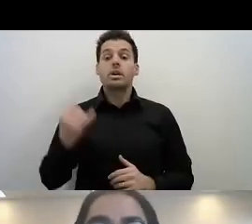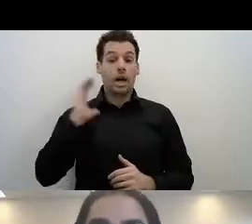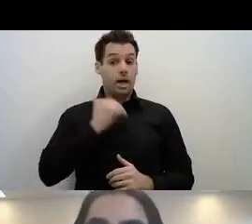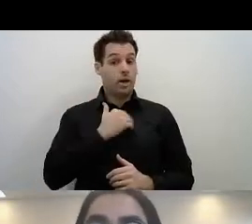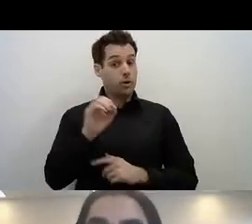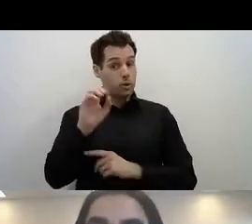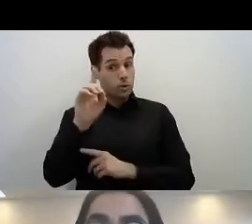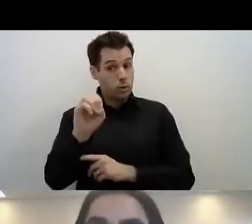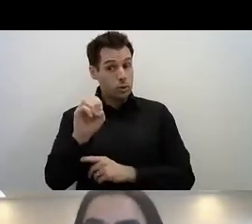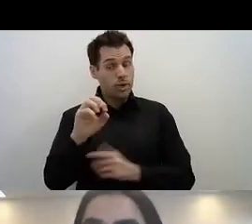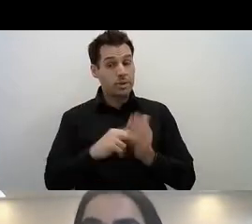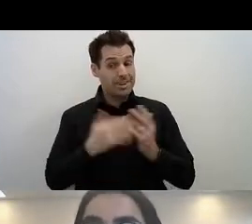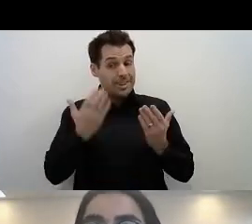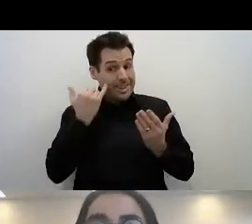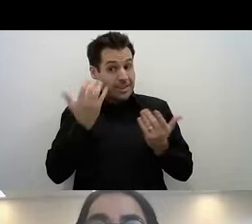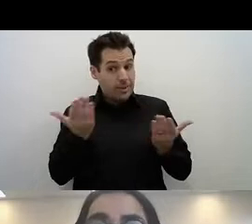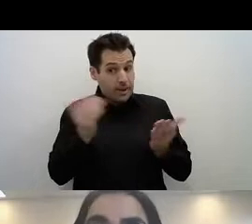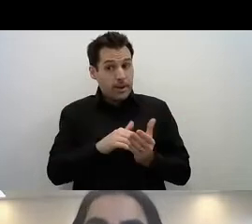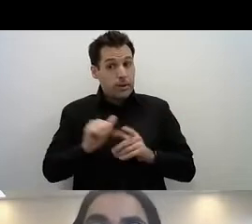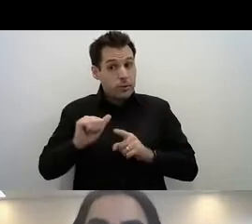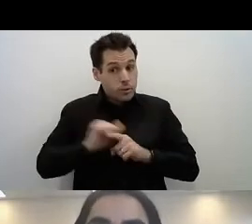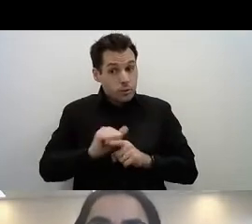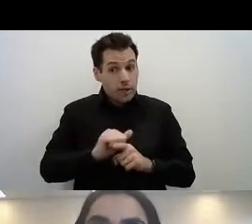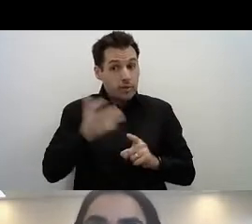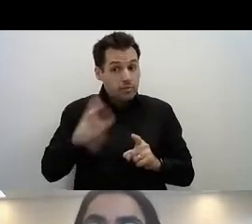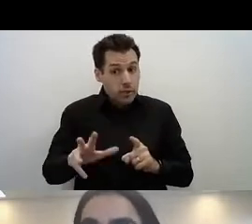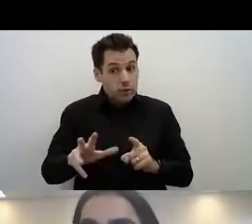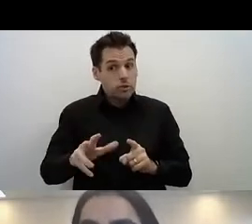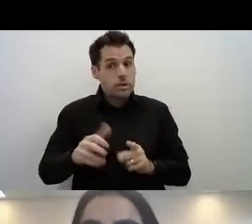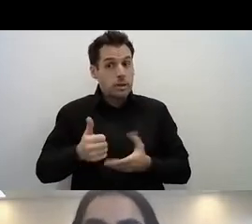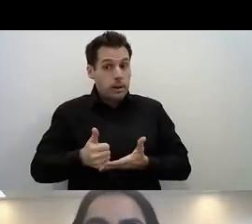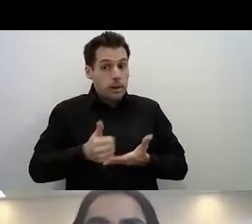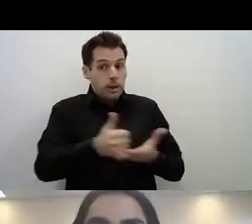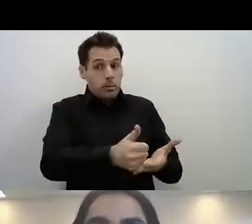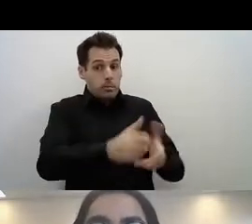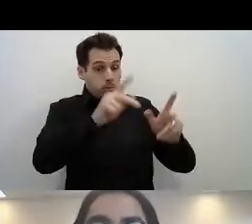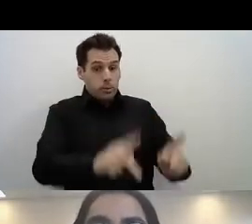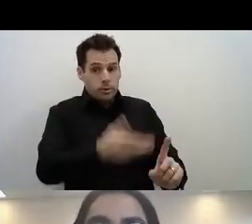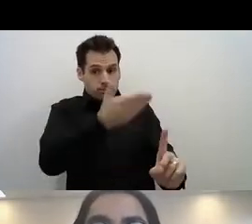is an animal that's been trained and it provides assistance to a person with a disability again in